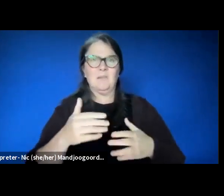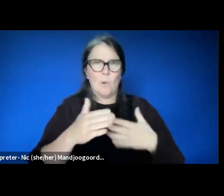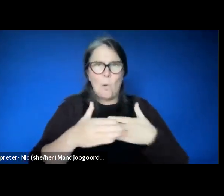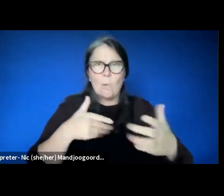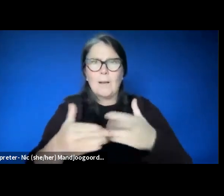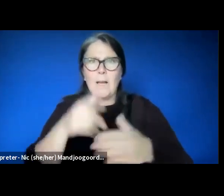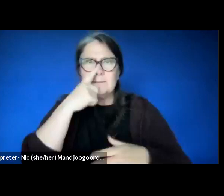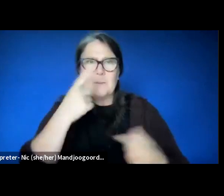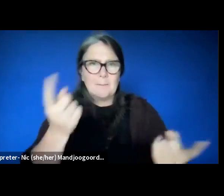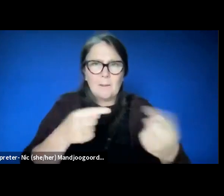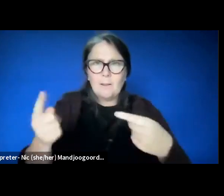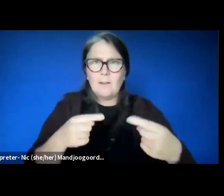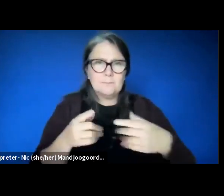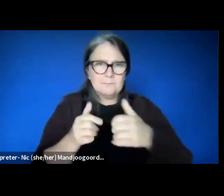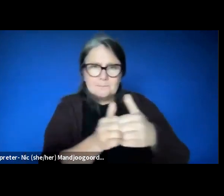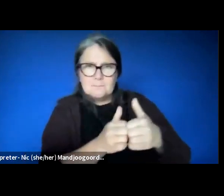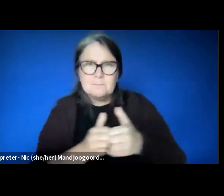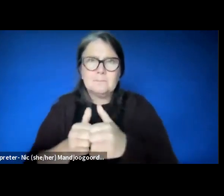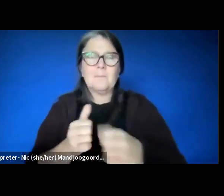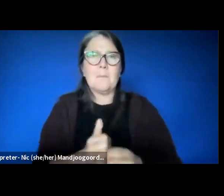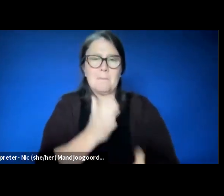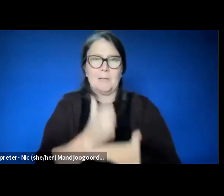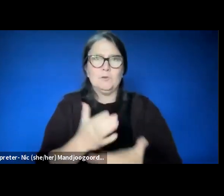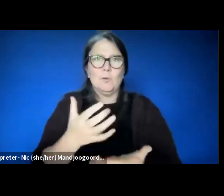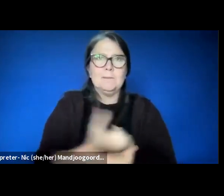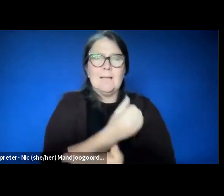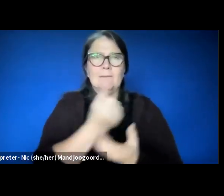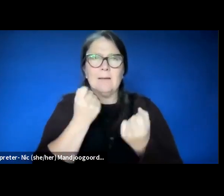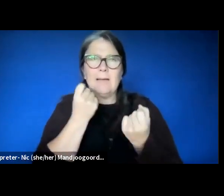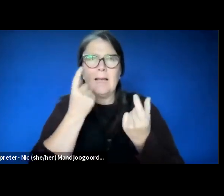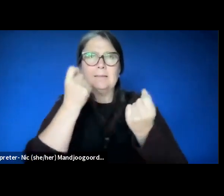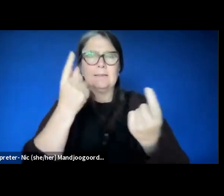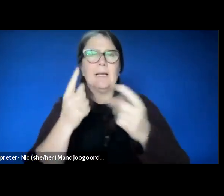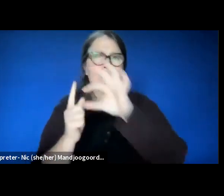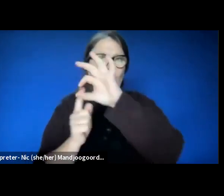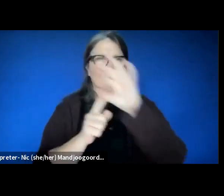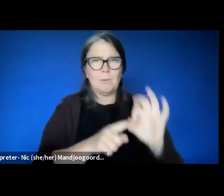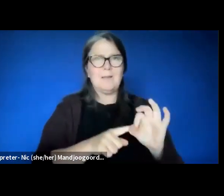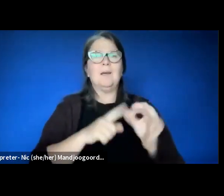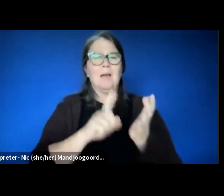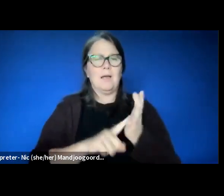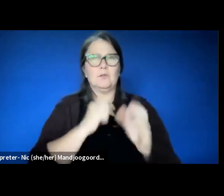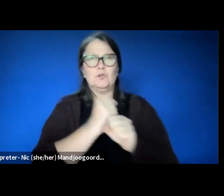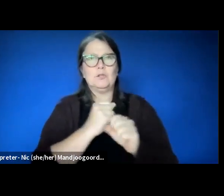safe spaces and pains. s and fosters unity and ins and fosters unity and understanding within the LGBT Q